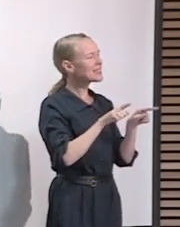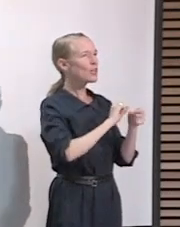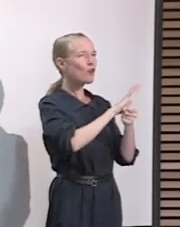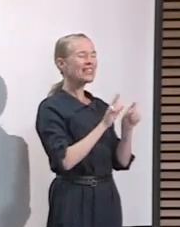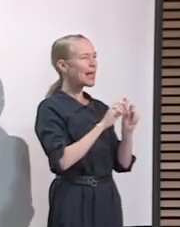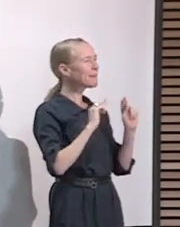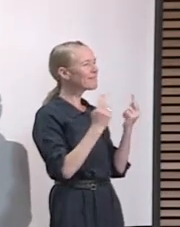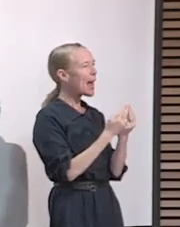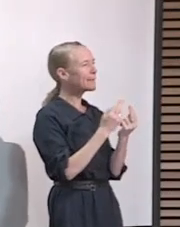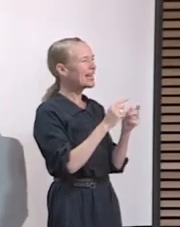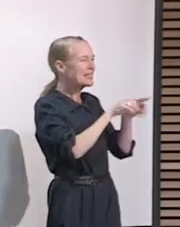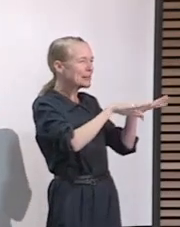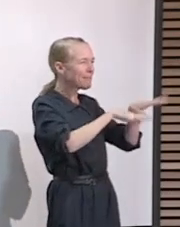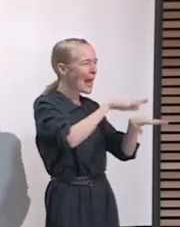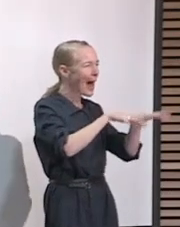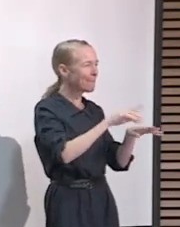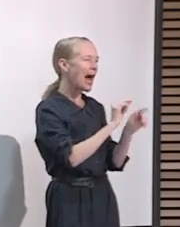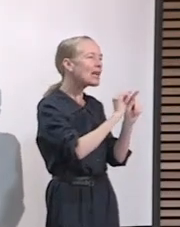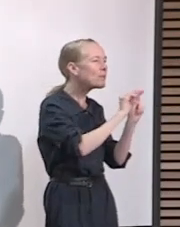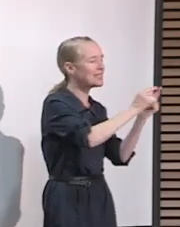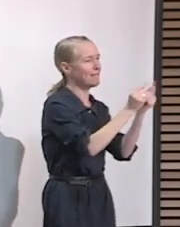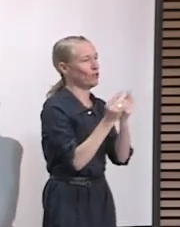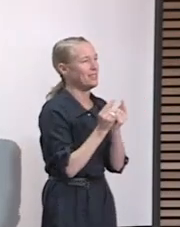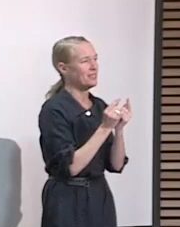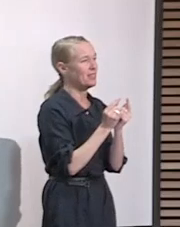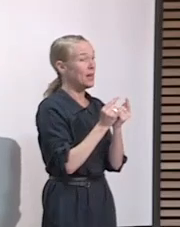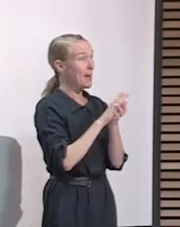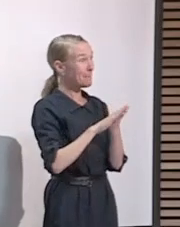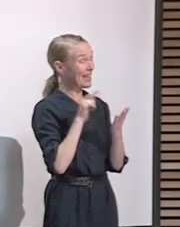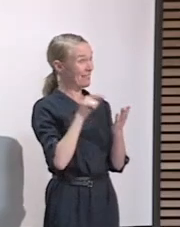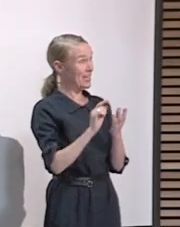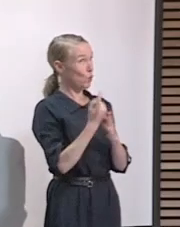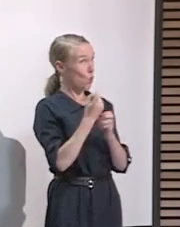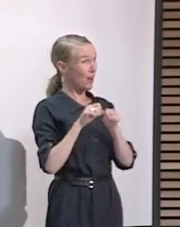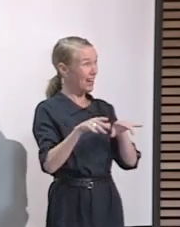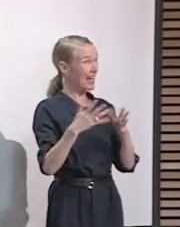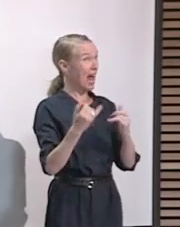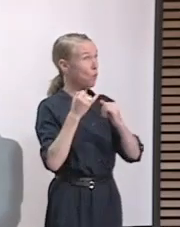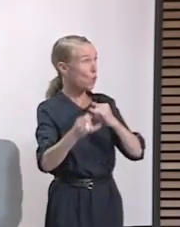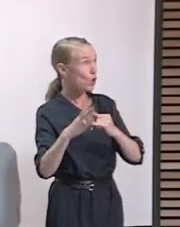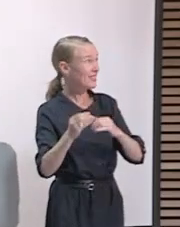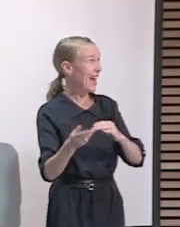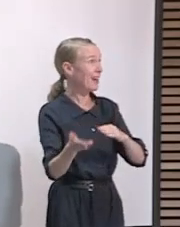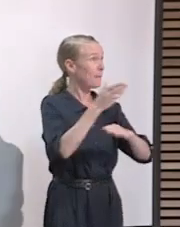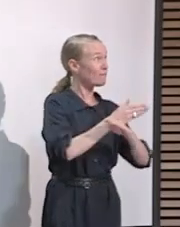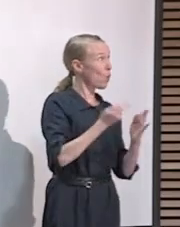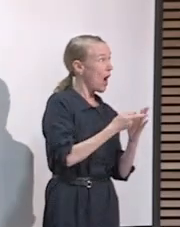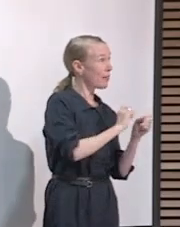is a range of I call them variations on a theme. There's nothing about this particular